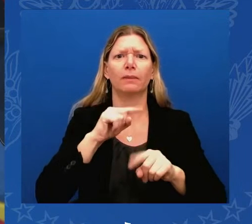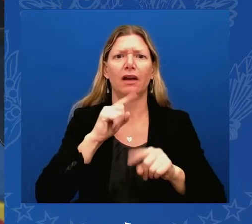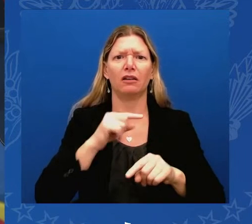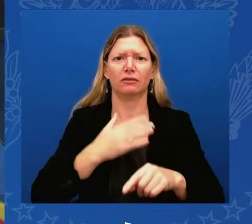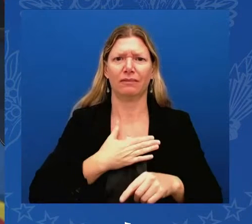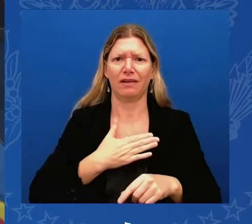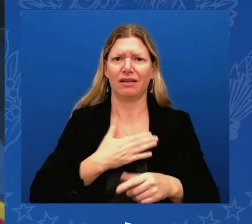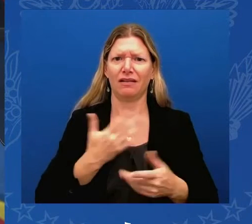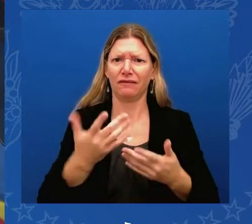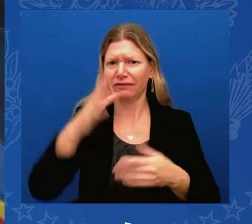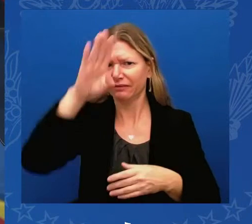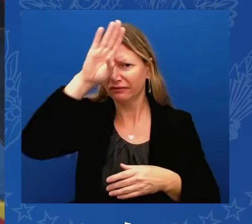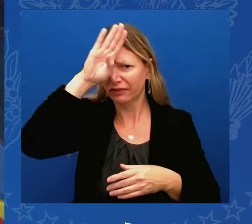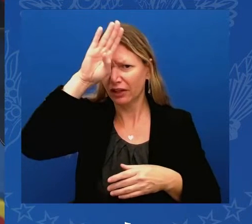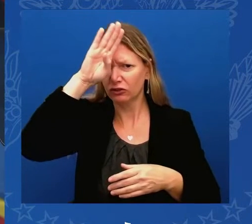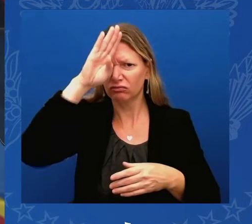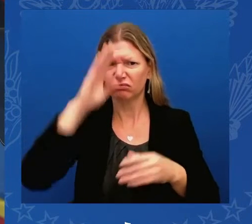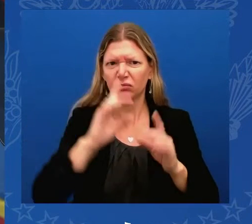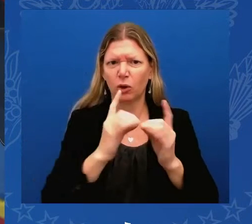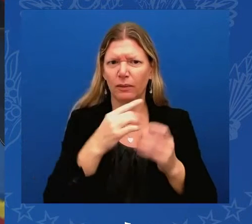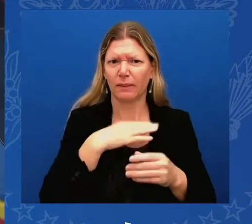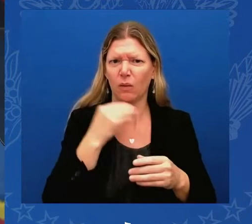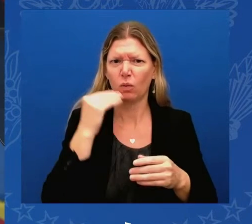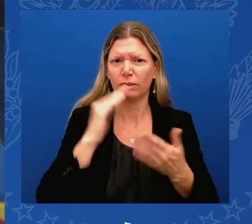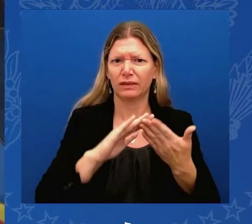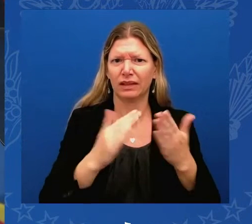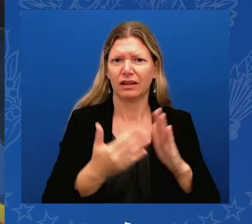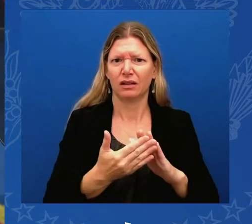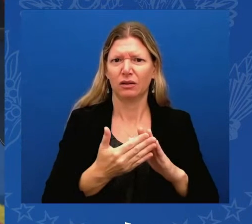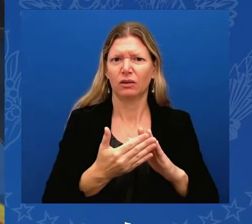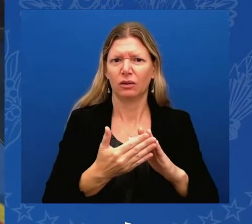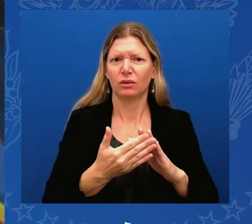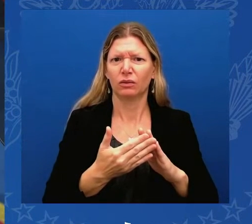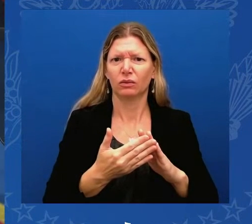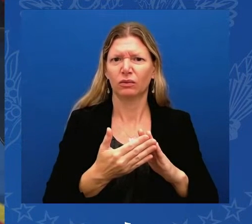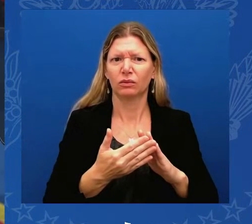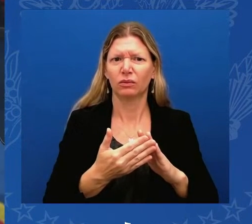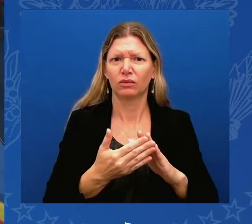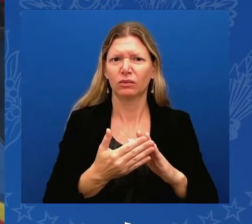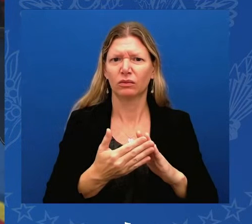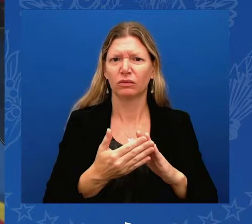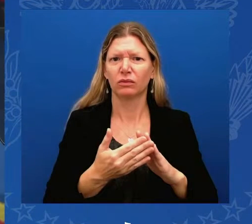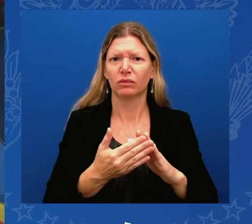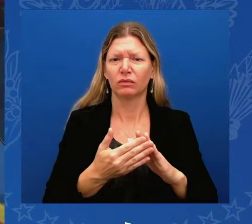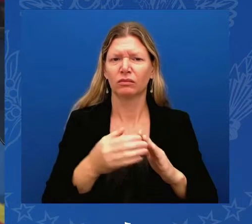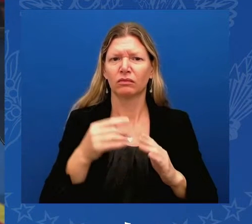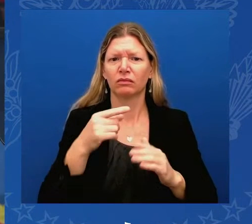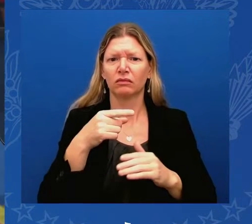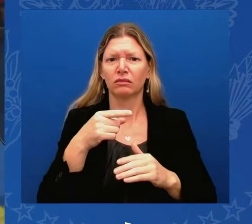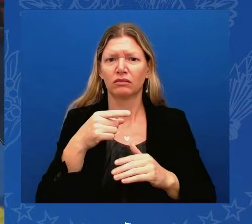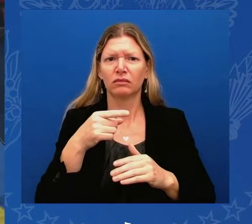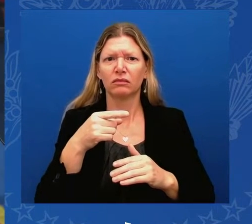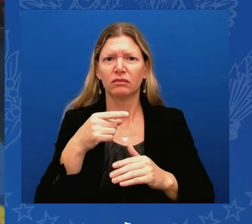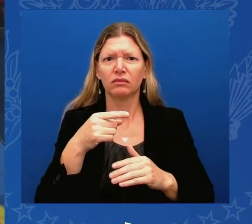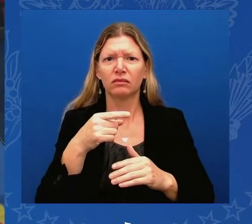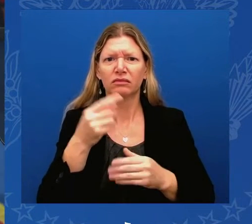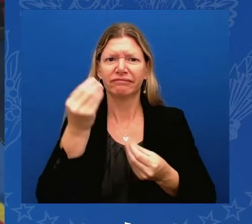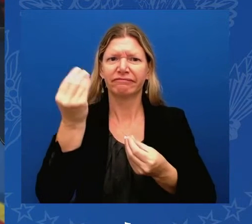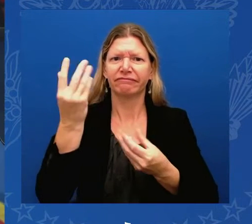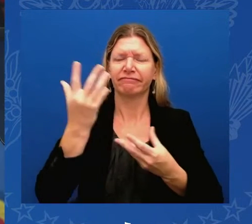They put a young woman first responder on the line to say, "There was an automobile accident. A tractor-trailer hit your wife's car